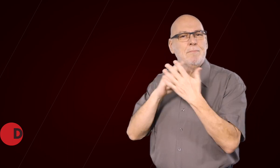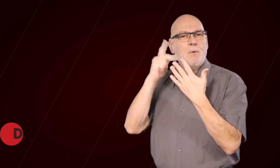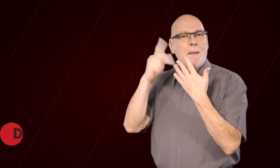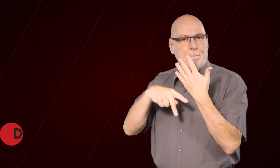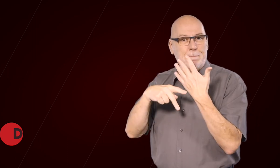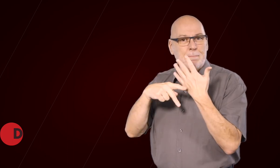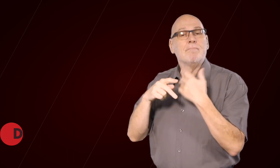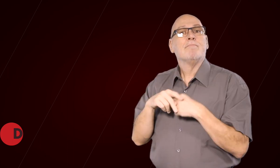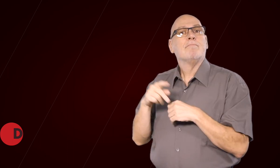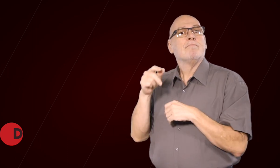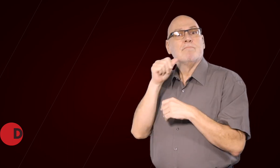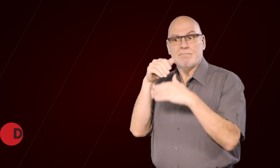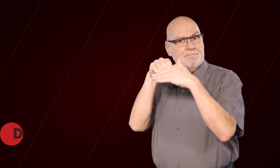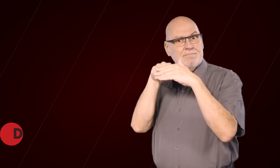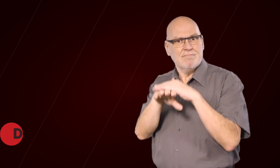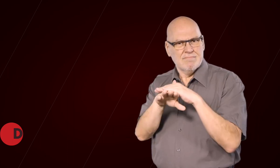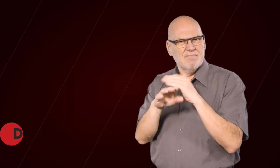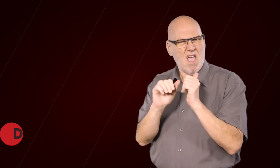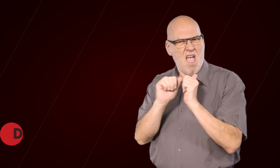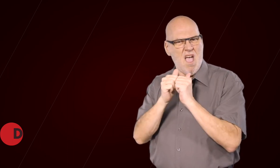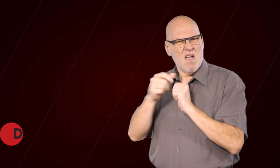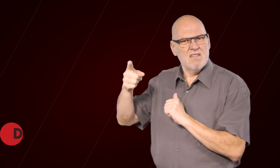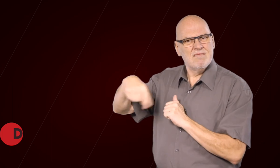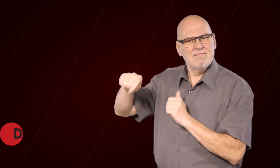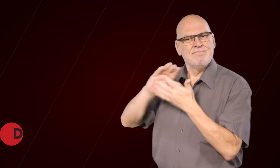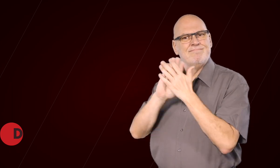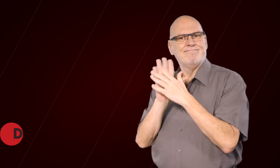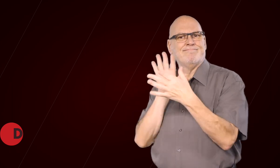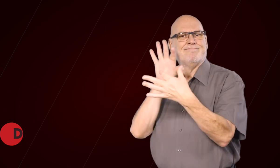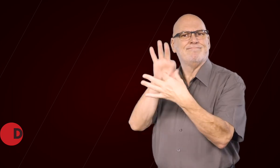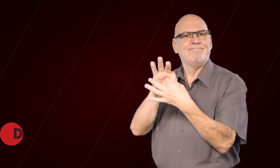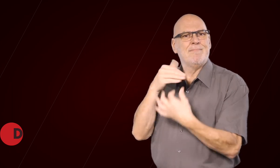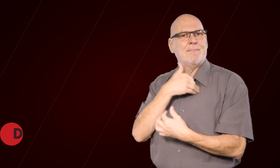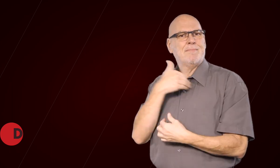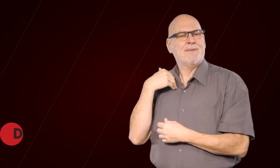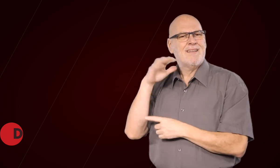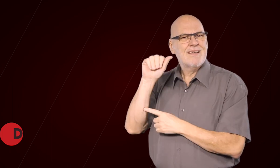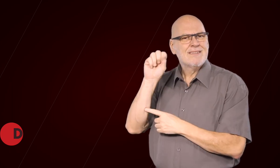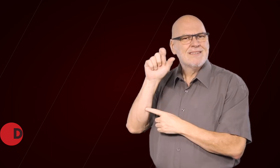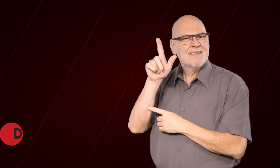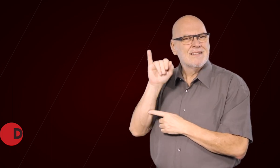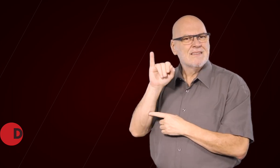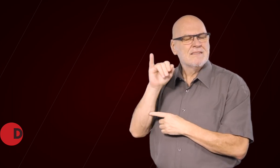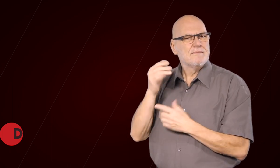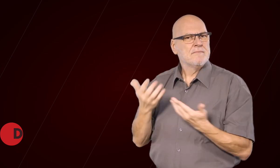Training Program (ITP) program, how can they become a member of CASLI?